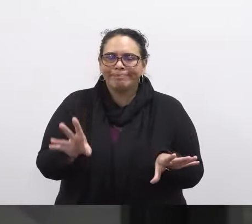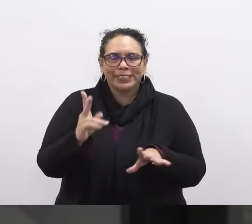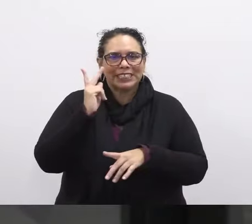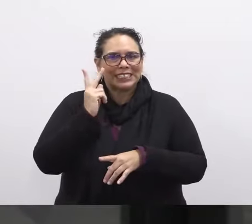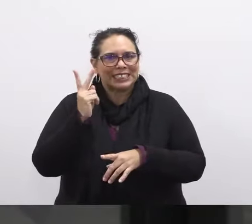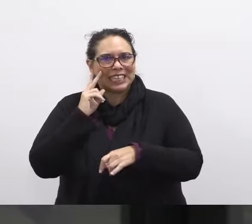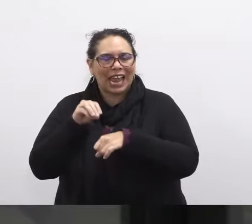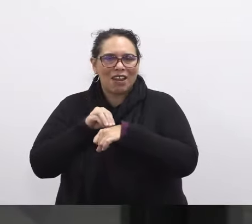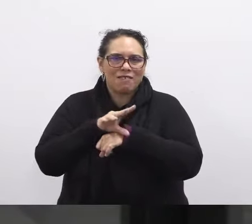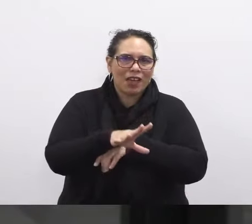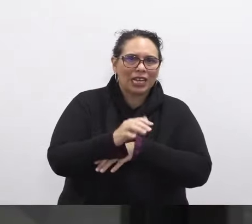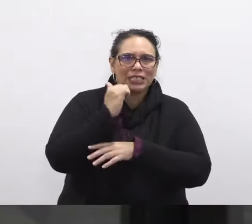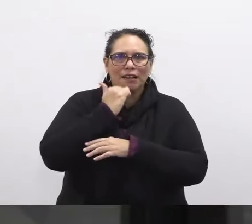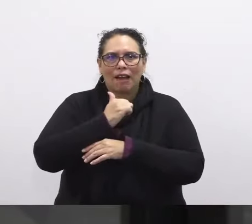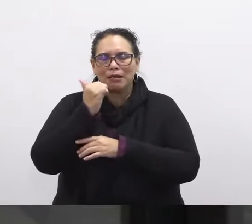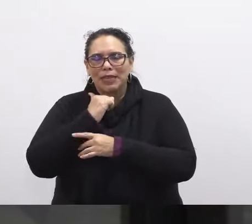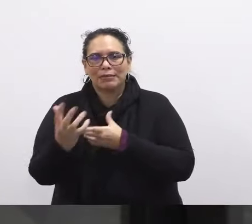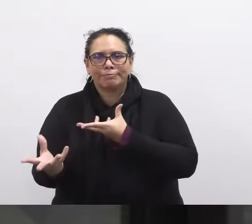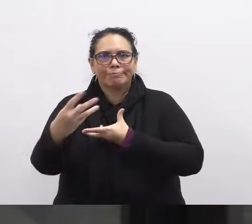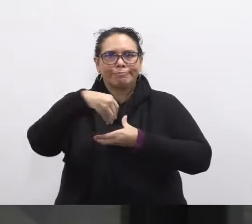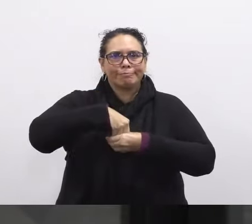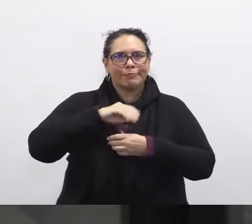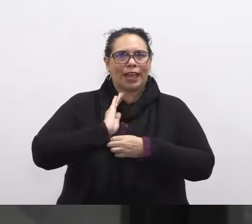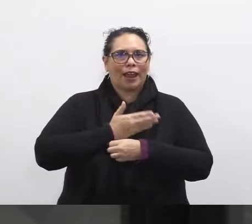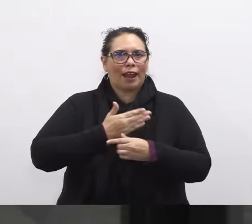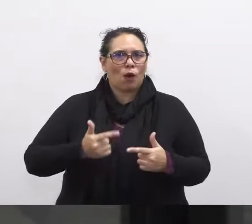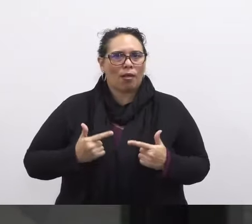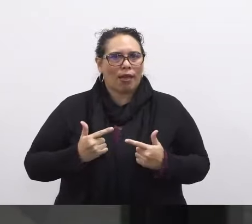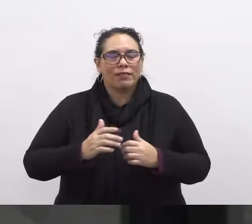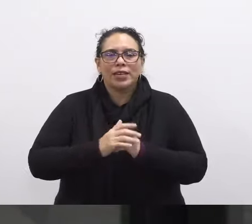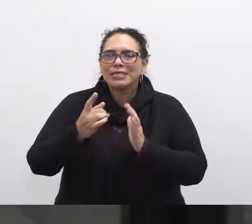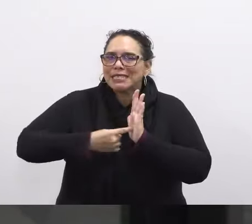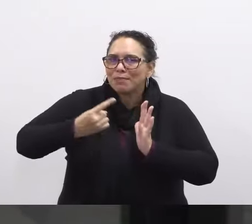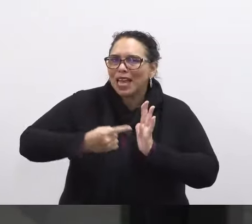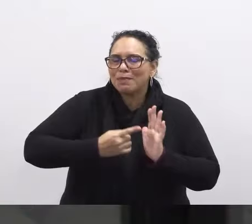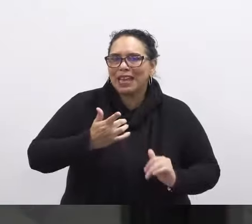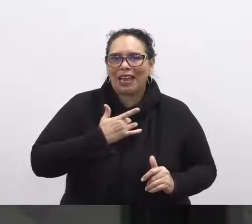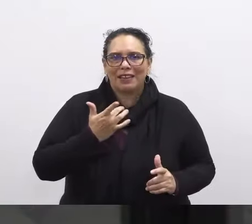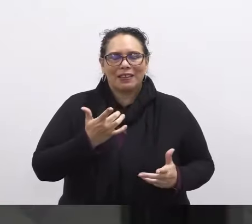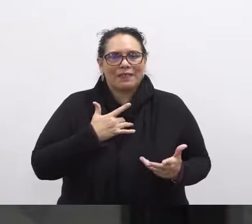more commonly wrapped into our lives. Sometimes I feel that one does not even stop to think